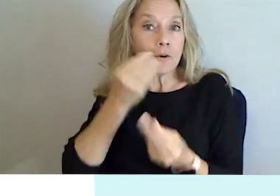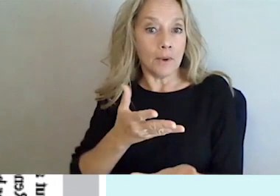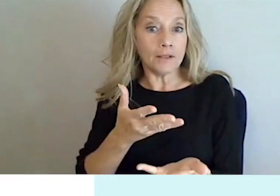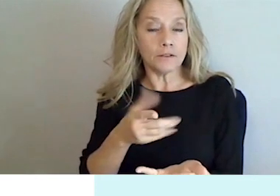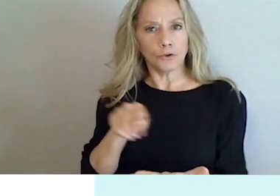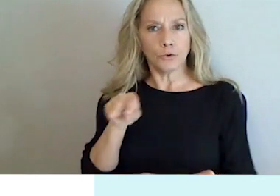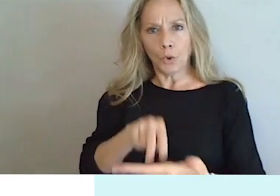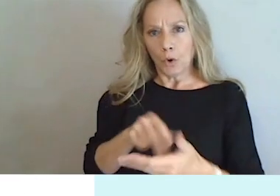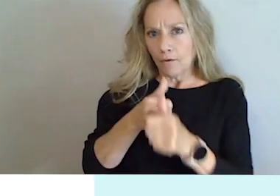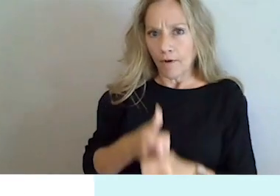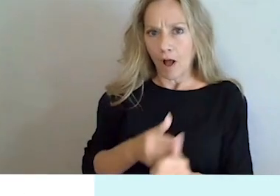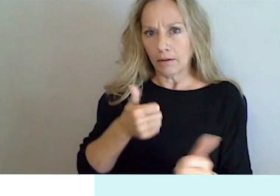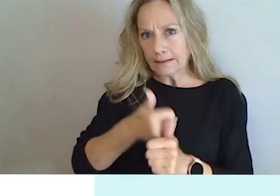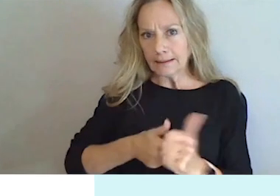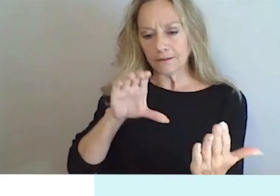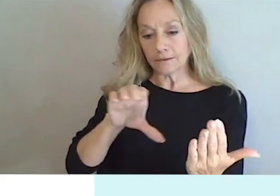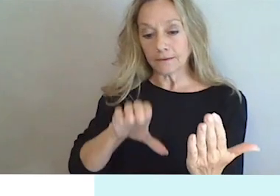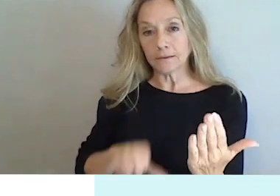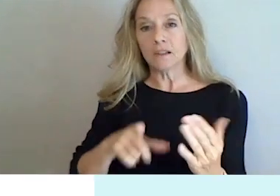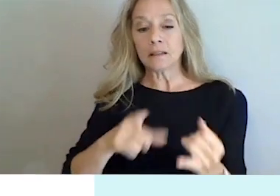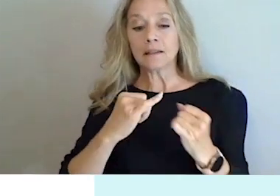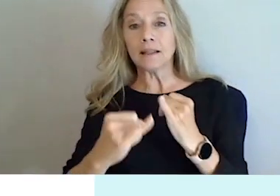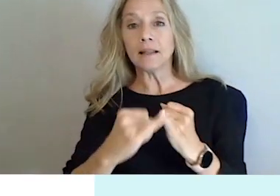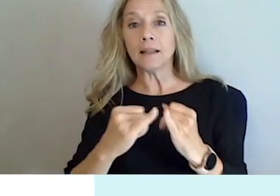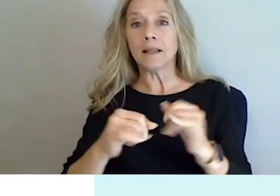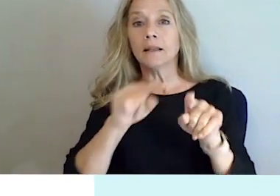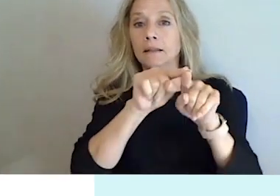Near the end of your packet is the part titled "Help with Completing